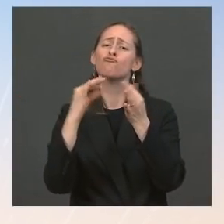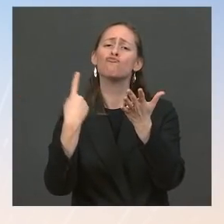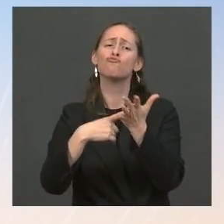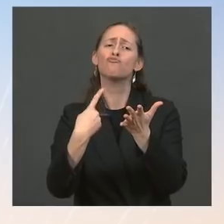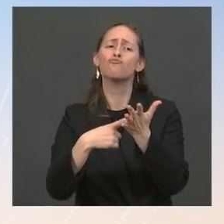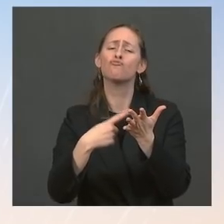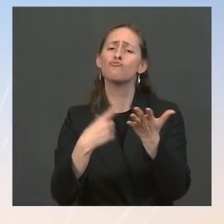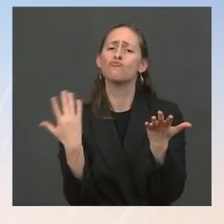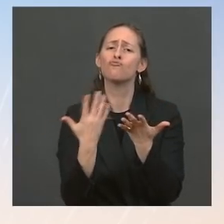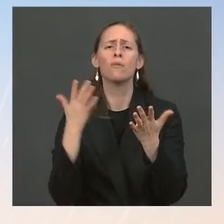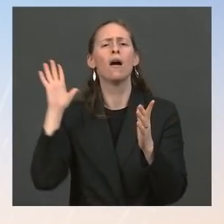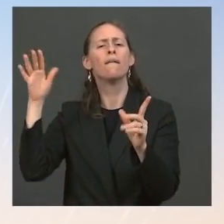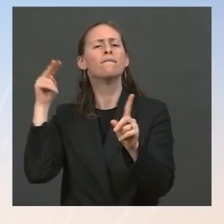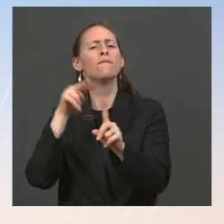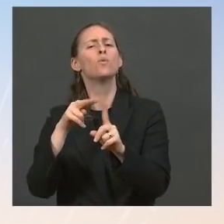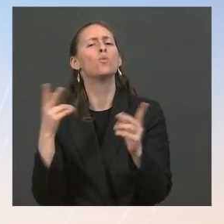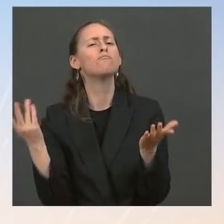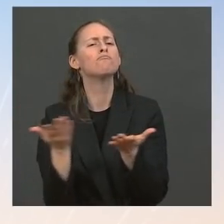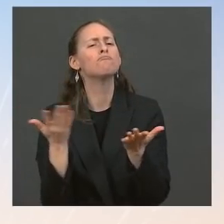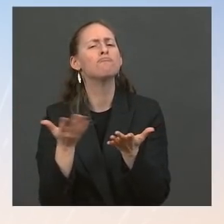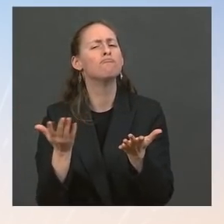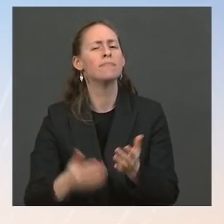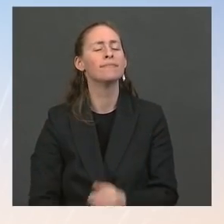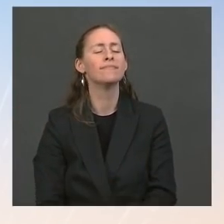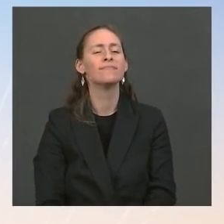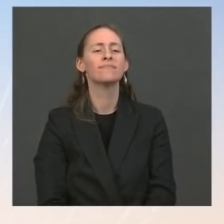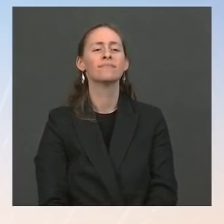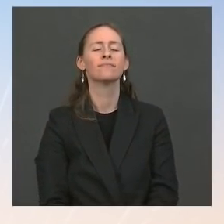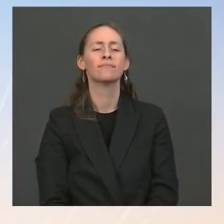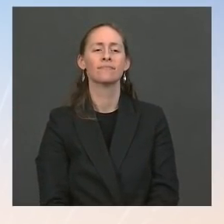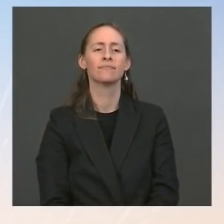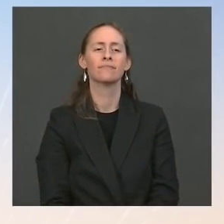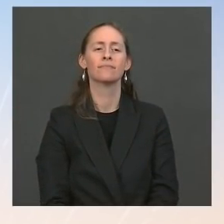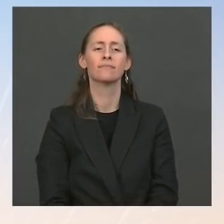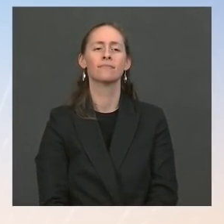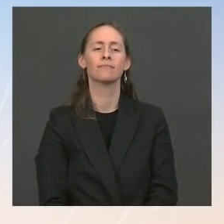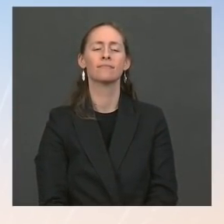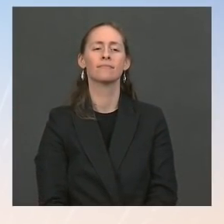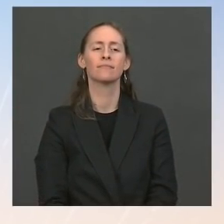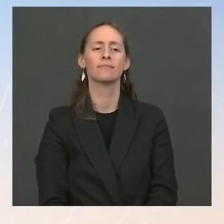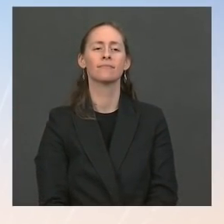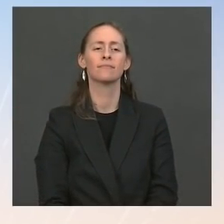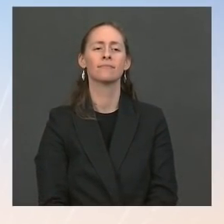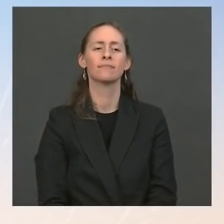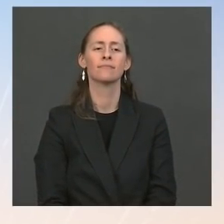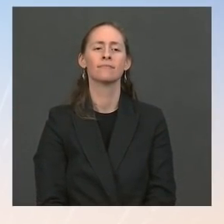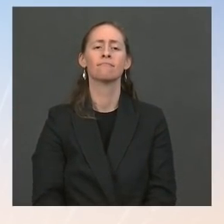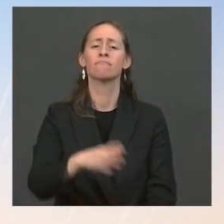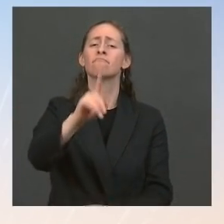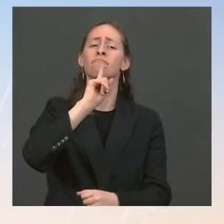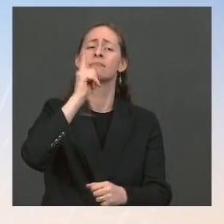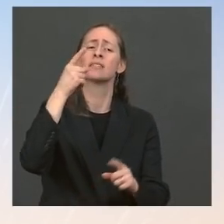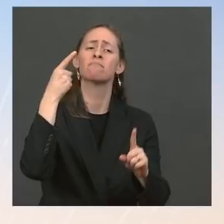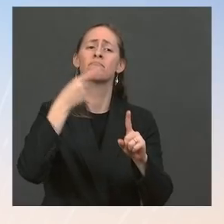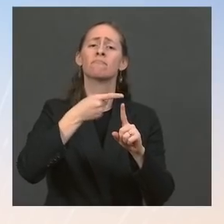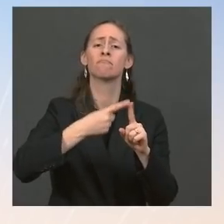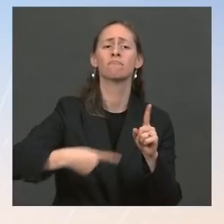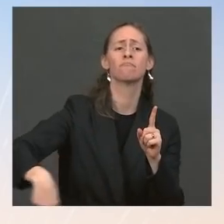that we shouldn't have, broadly speaking, vigilantes patrolling our communities with assault weapons. We shouldn't have opportunists corrupting peaceful protests